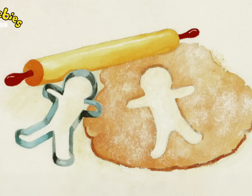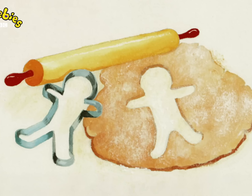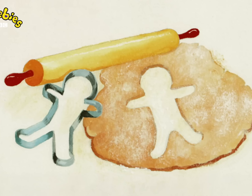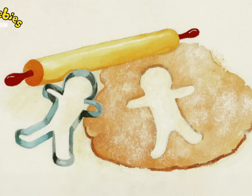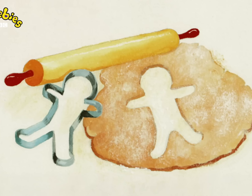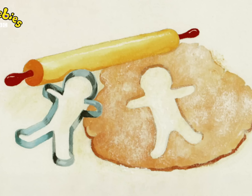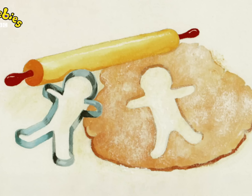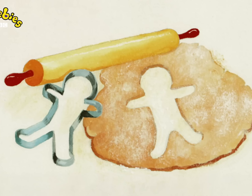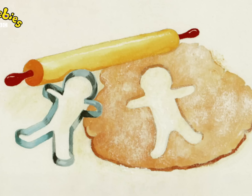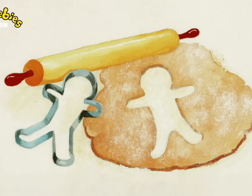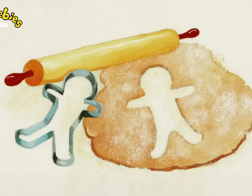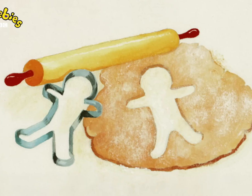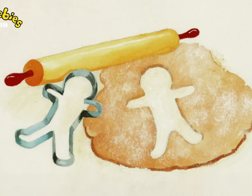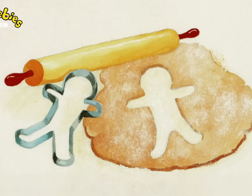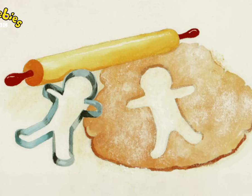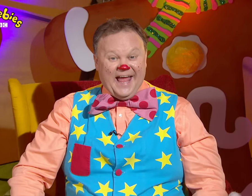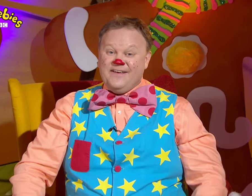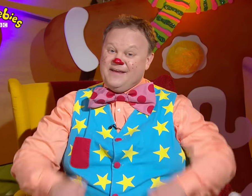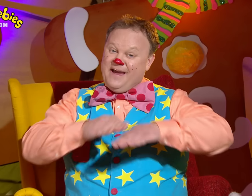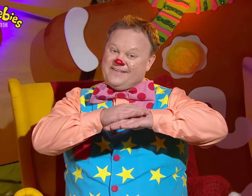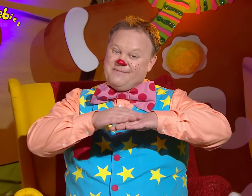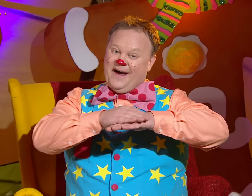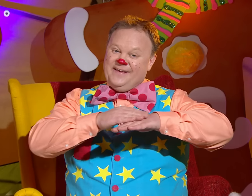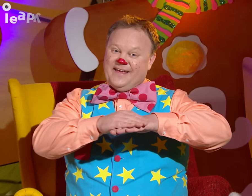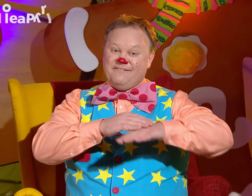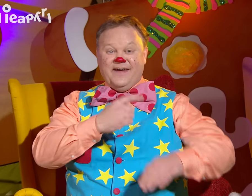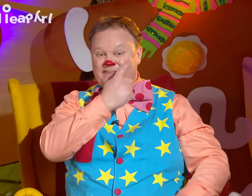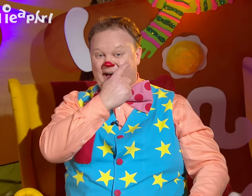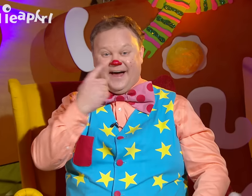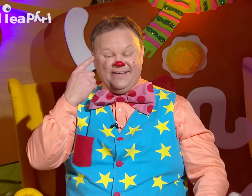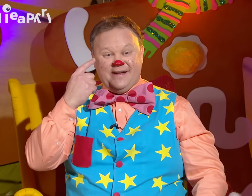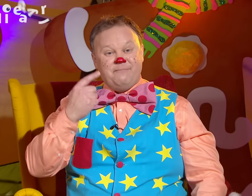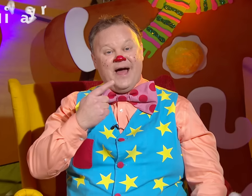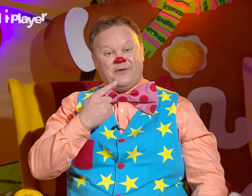of a little man finally she made some icing for his eyes and mouth